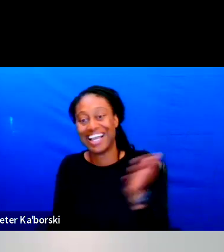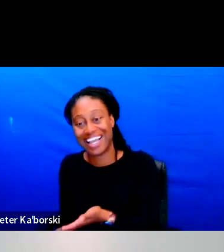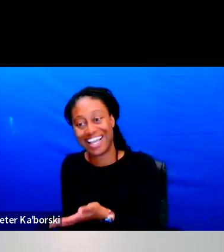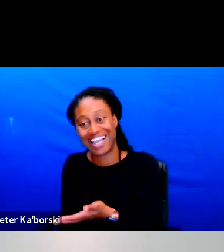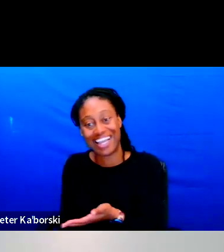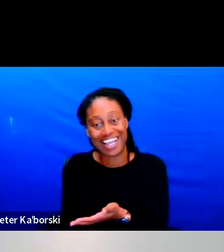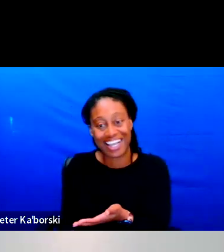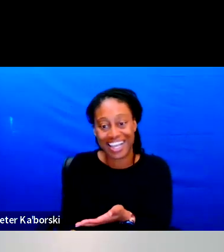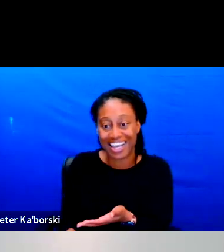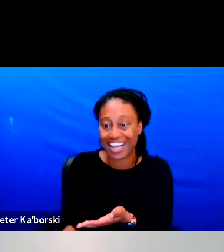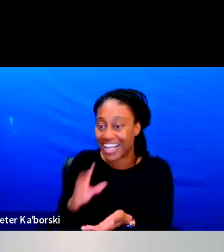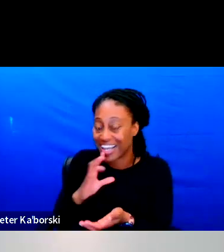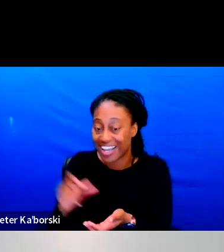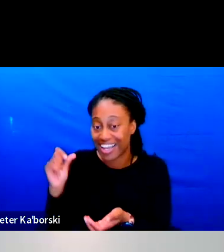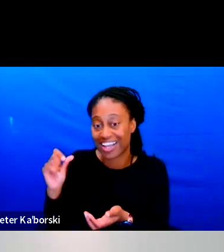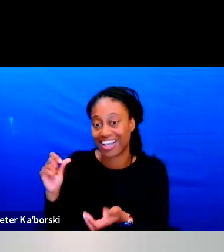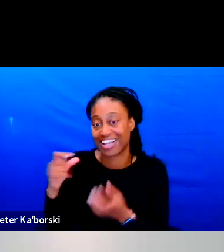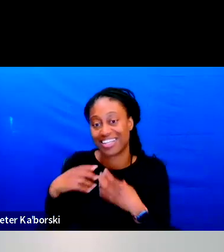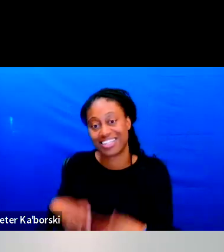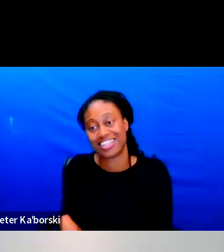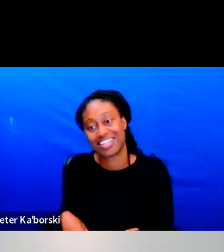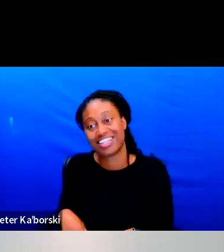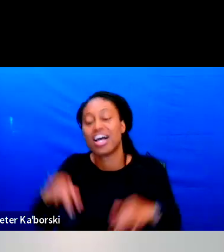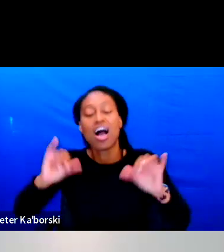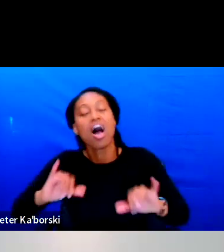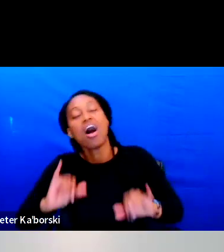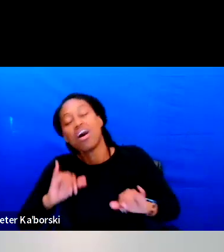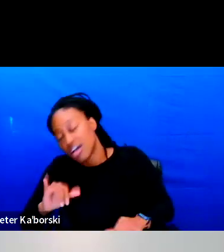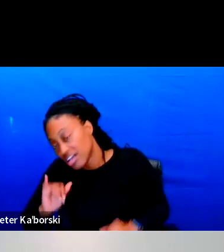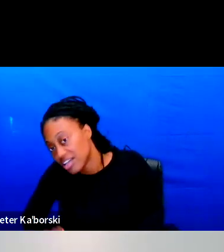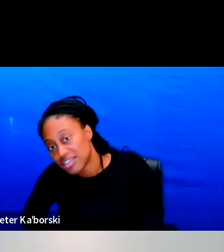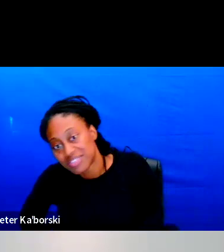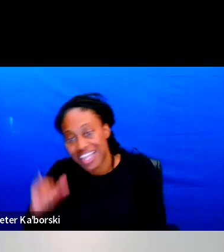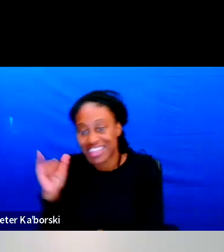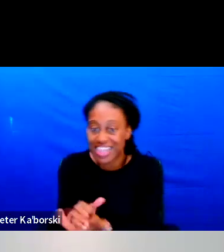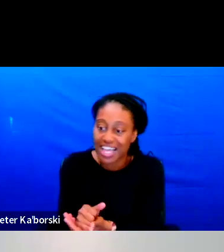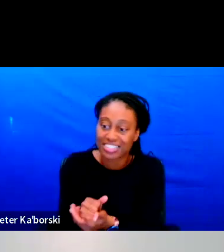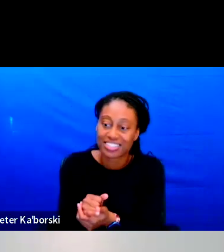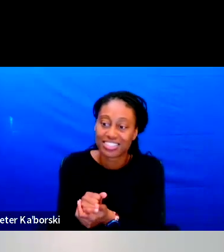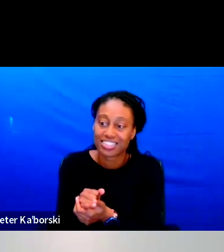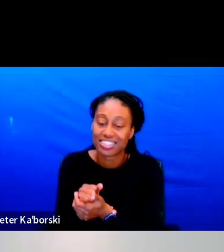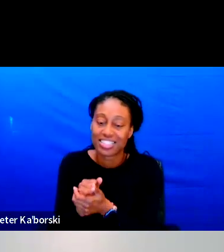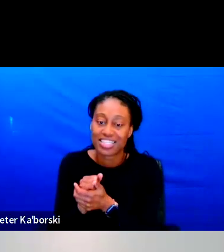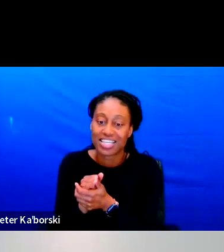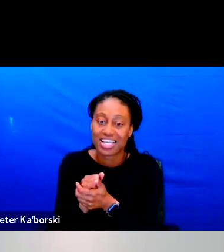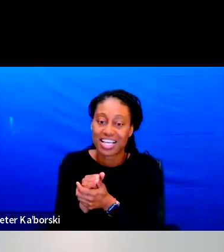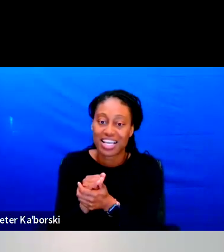Selina Butcher: when I'm the. Sandra McBroom: Where's. Selina Butcher: Summers, and you know. Sandra McBroom: Oh! Selina Butcher: That's that's where, like. Sandra McBroom: It's hard.